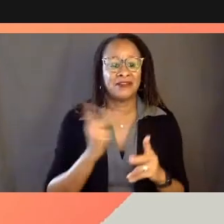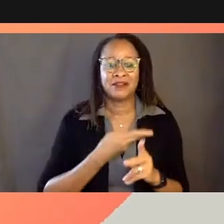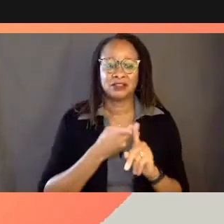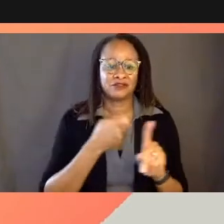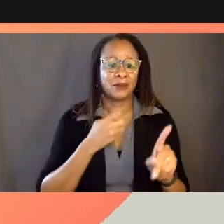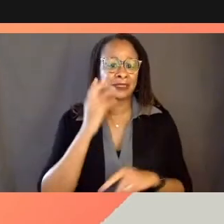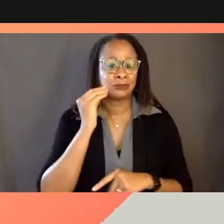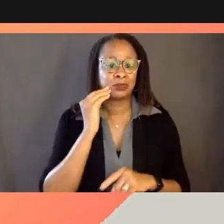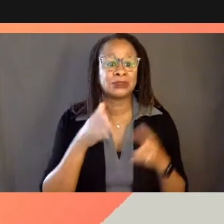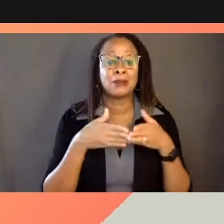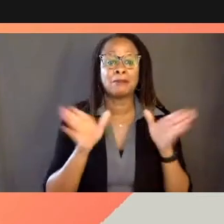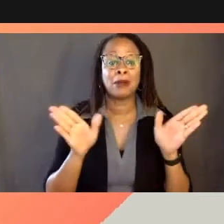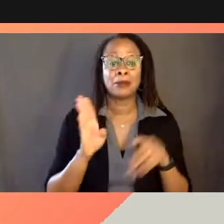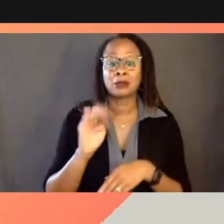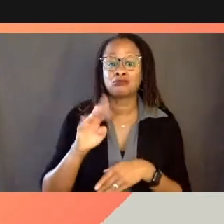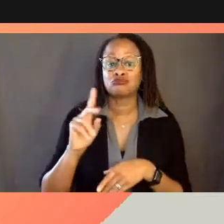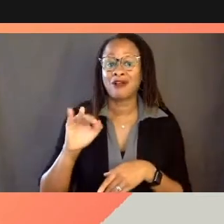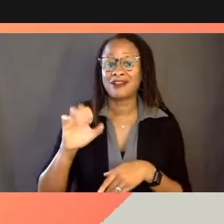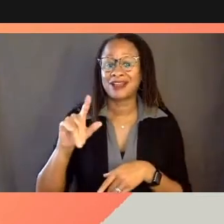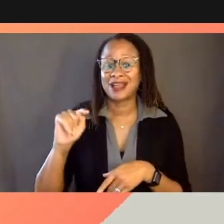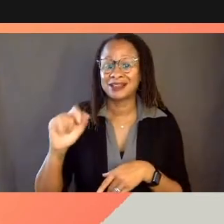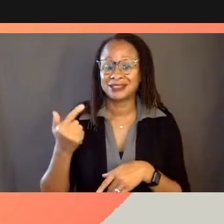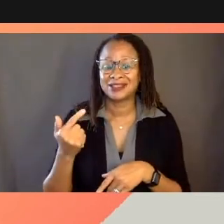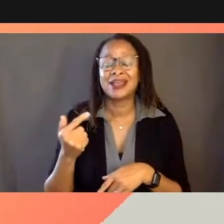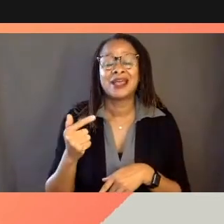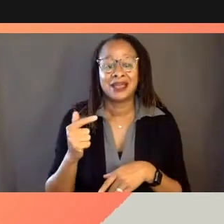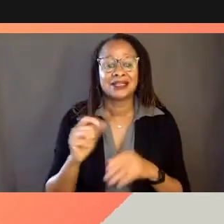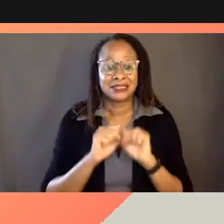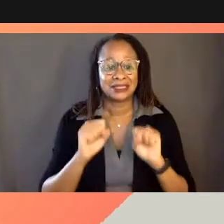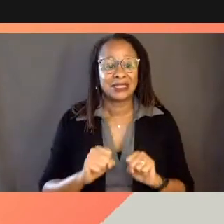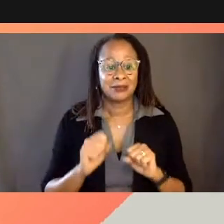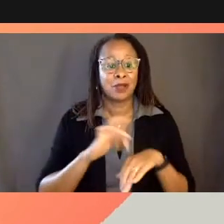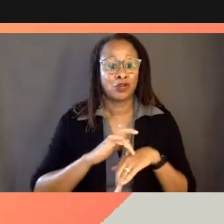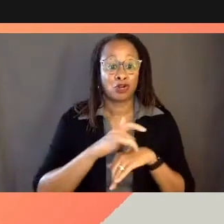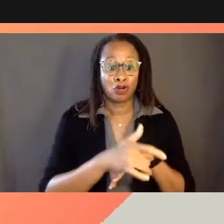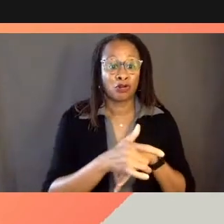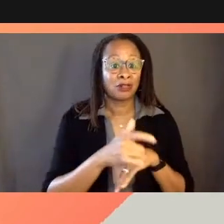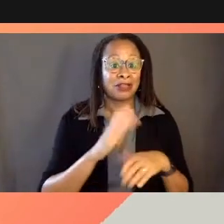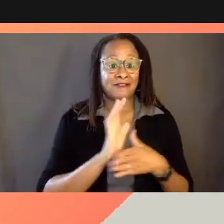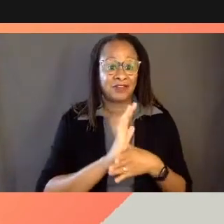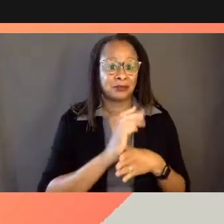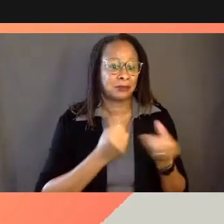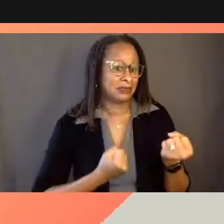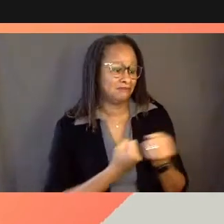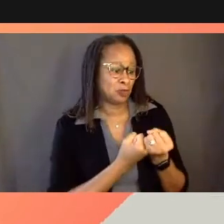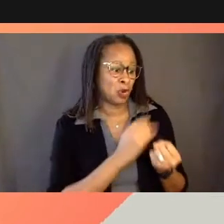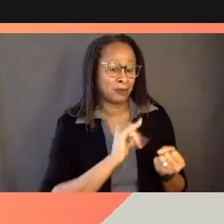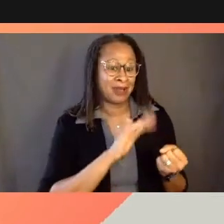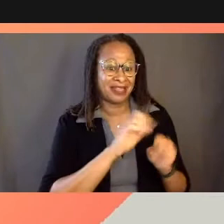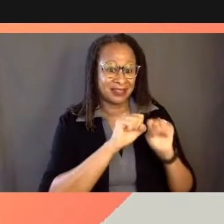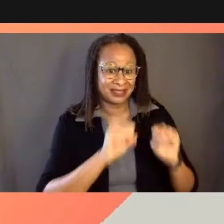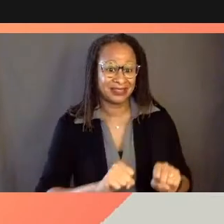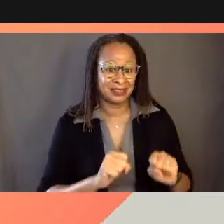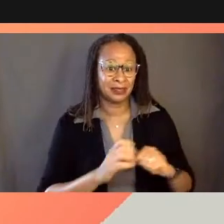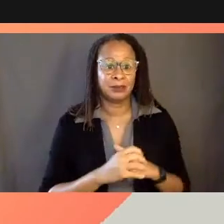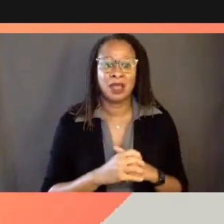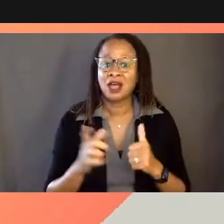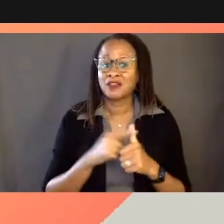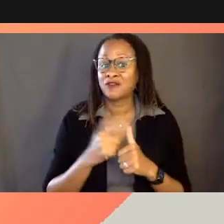or just in terms of our early films being funded through that system, especially the first few films that I worked on.